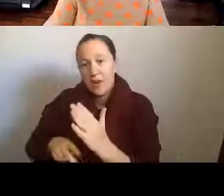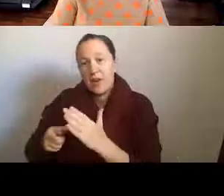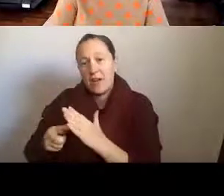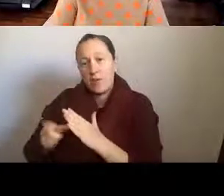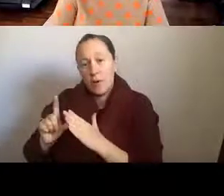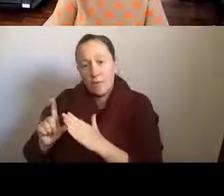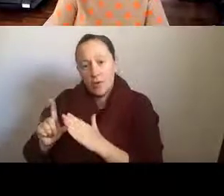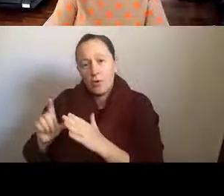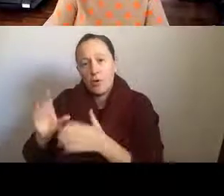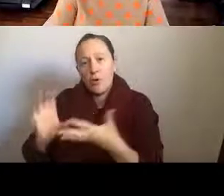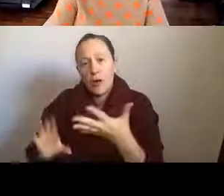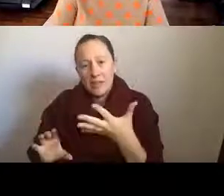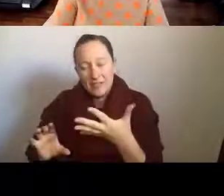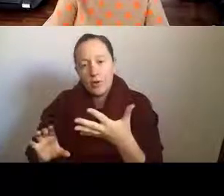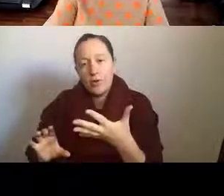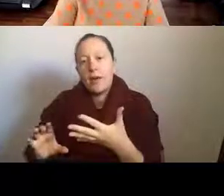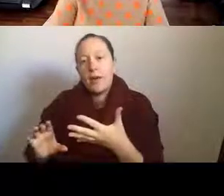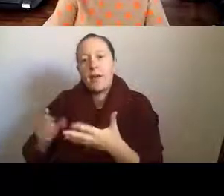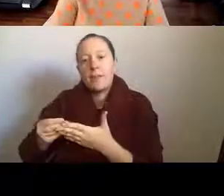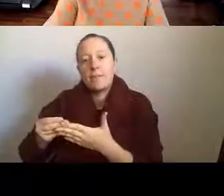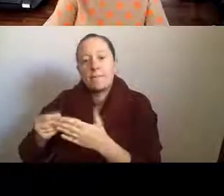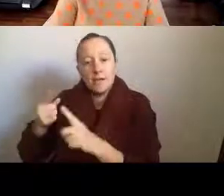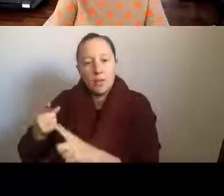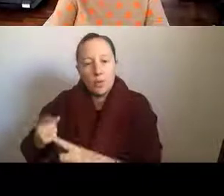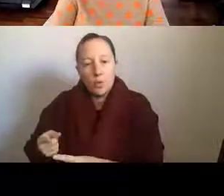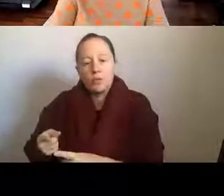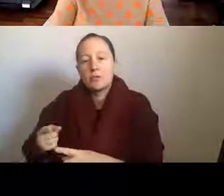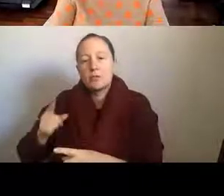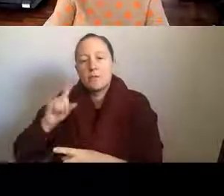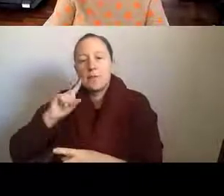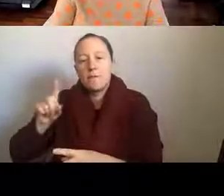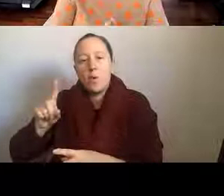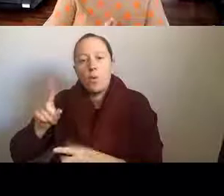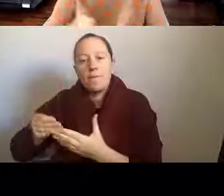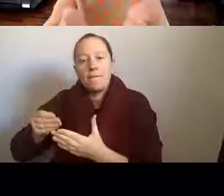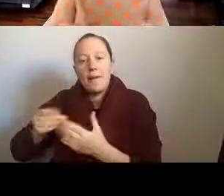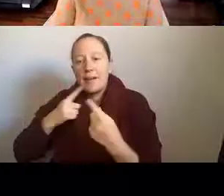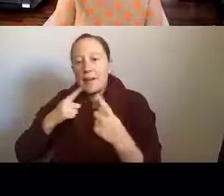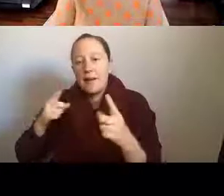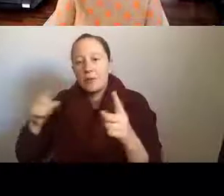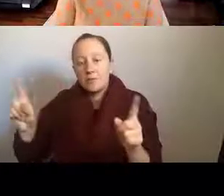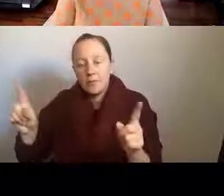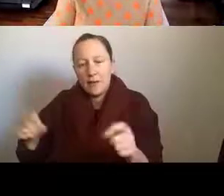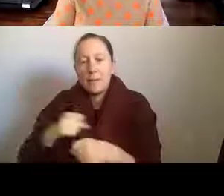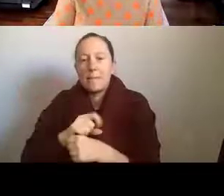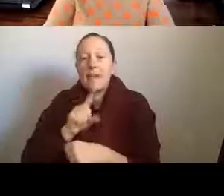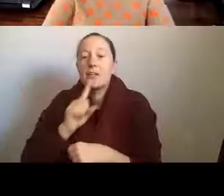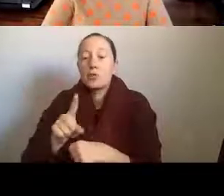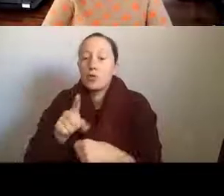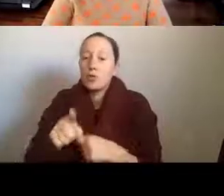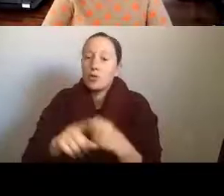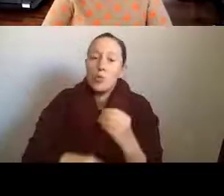in the funding announcement and make sure that you're giving that information in your application.